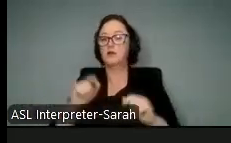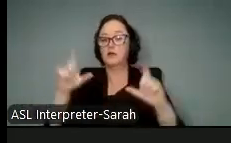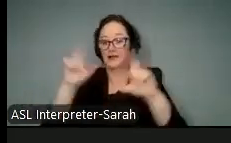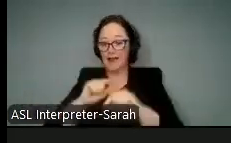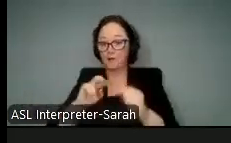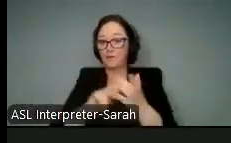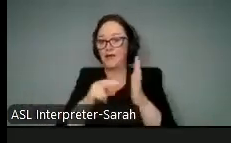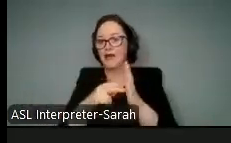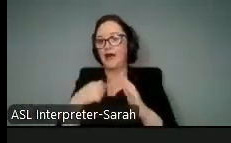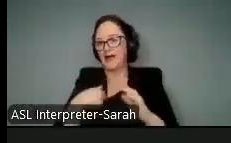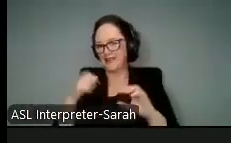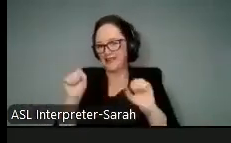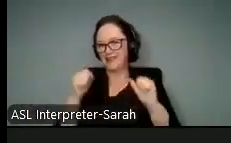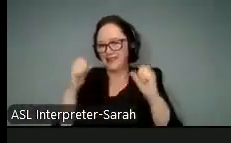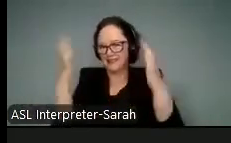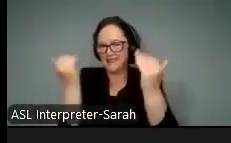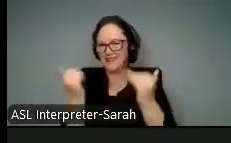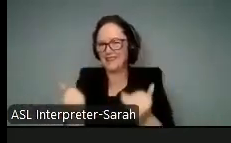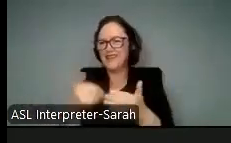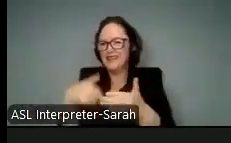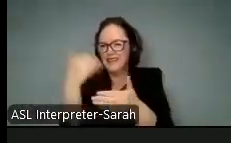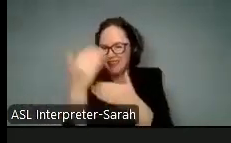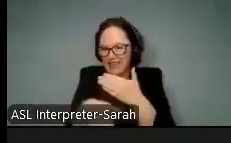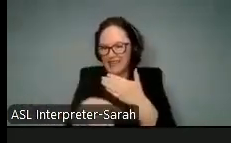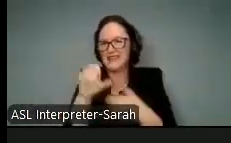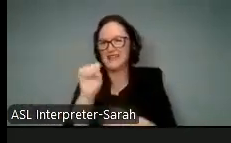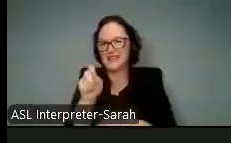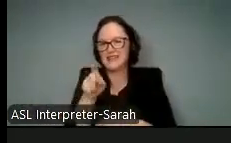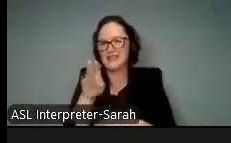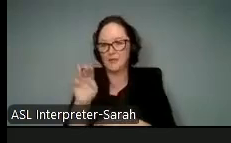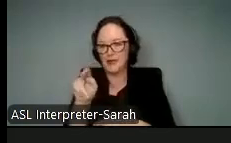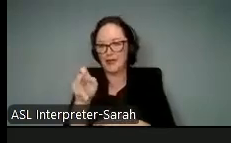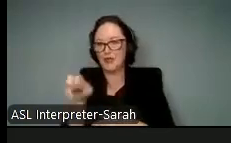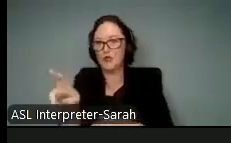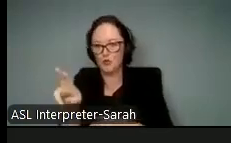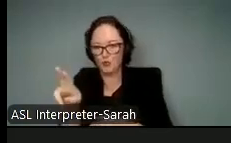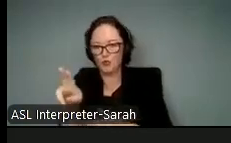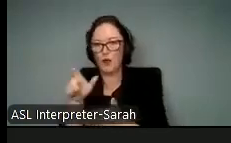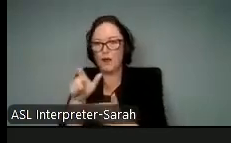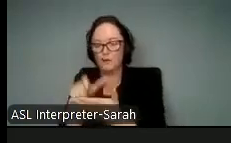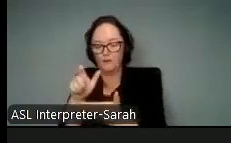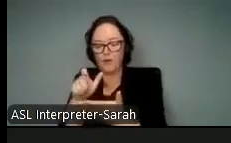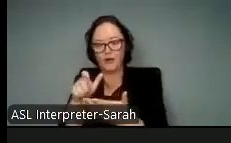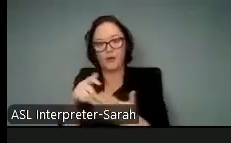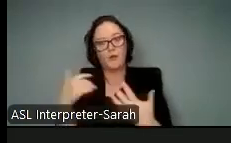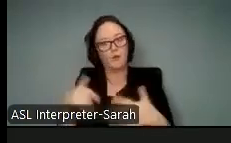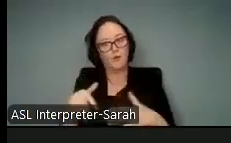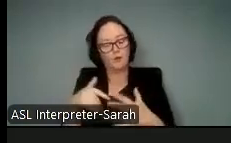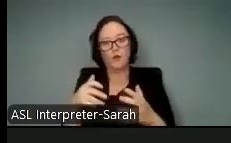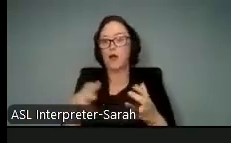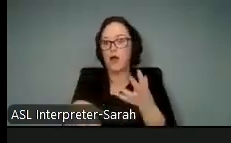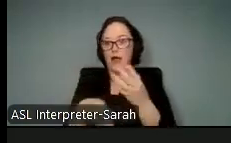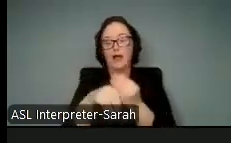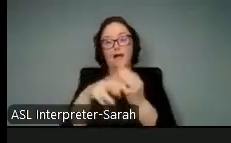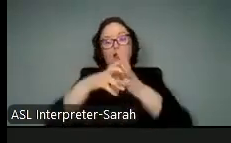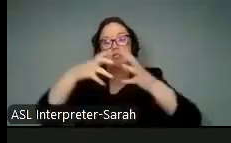So that's super important for understanding we're already adding a huge amount of accessibility that's missing from, I would say most websites at this point,